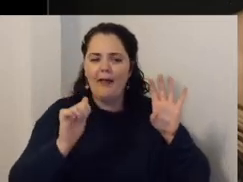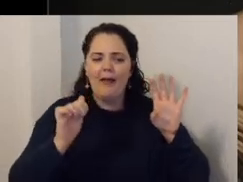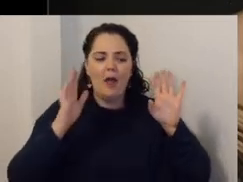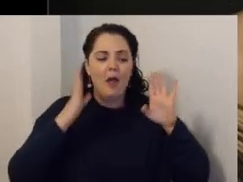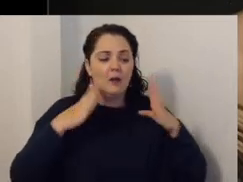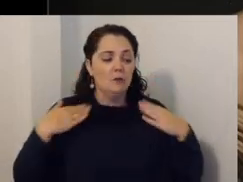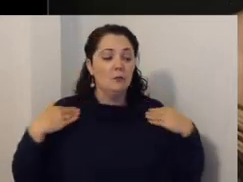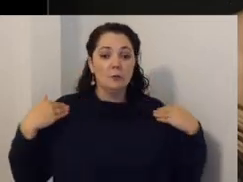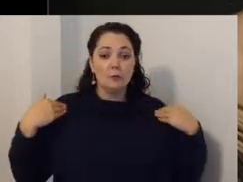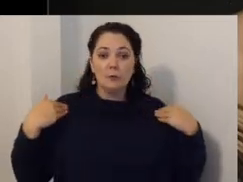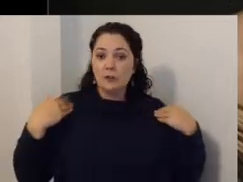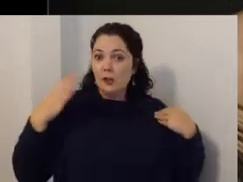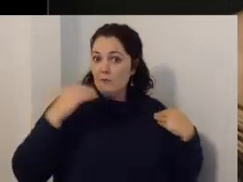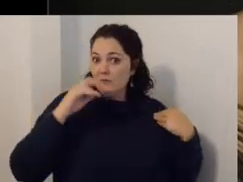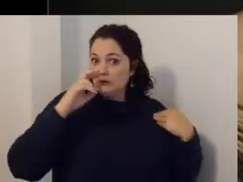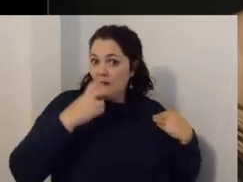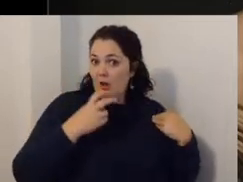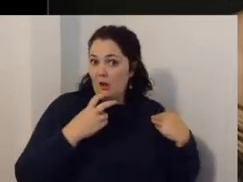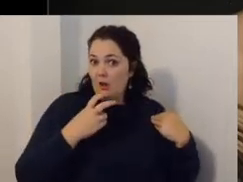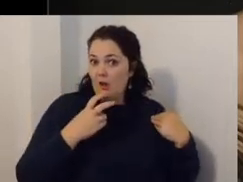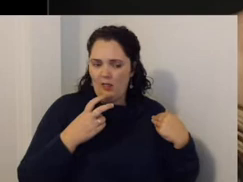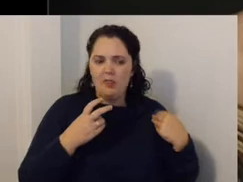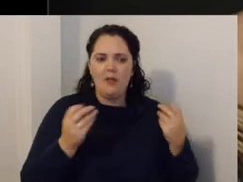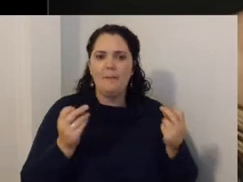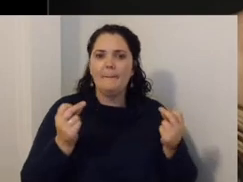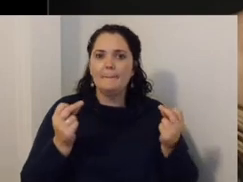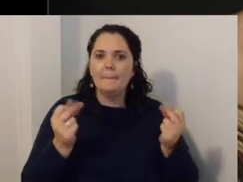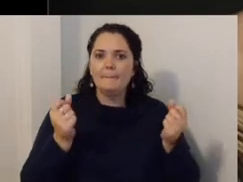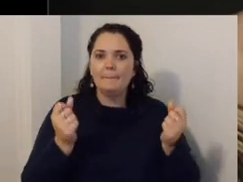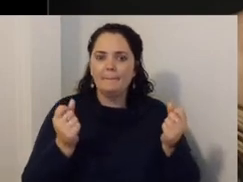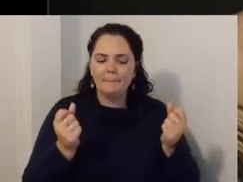shoulder starts to emerge out of that darkness and then you get that pop, that hot highlight as though